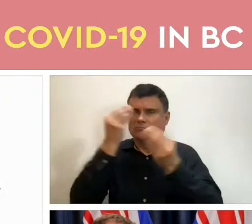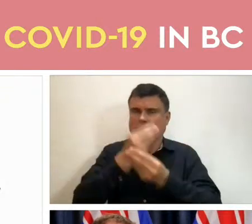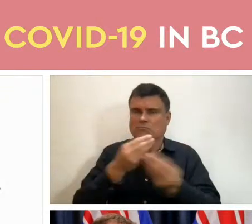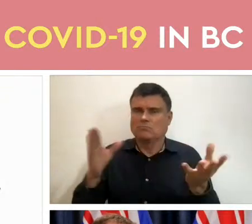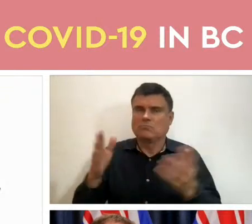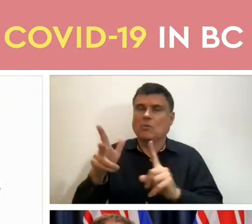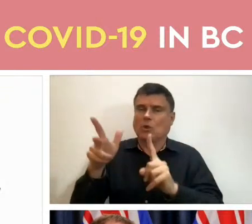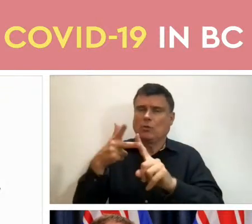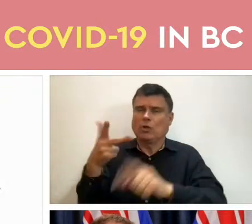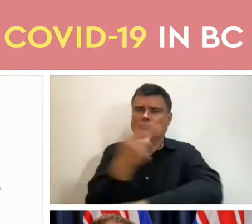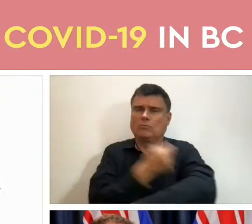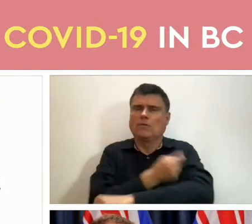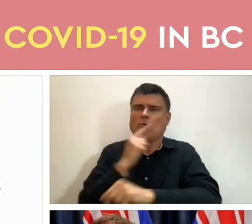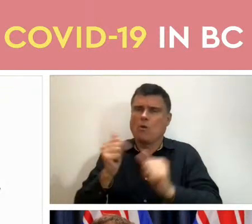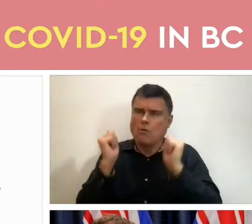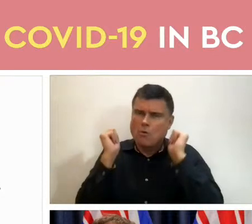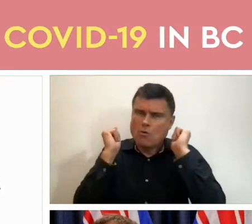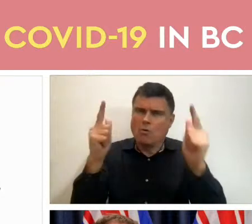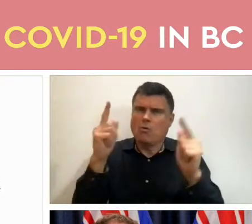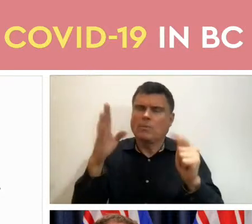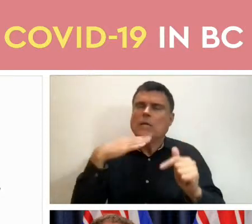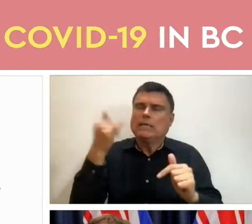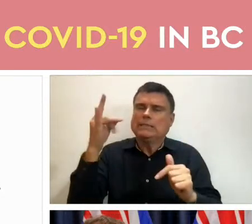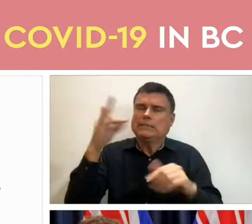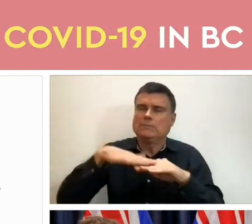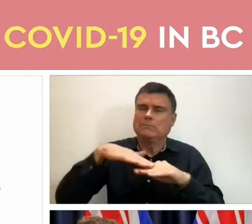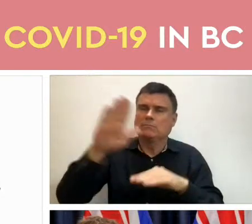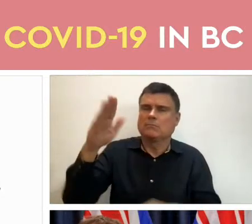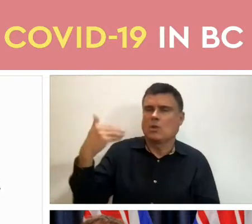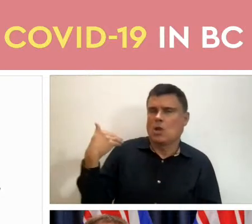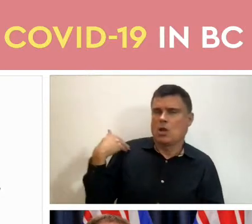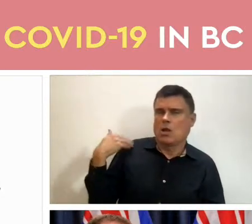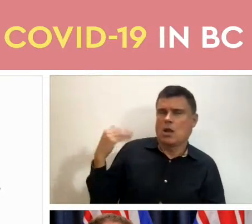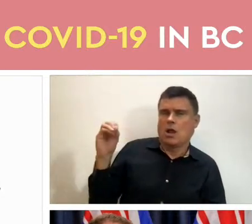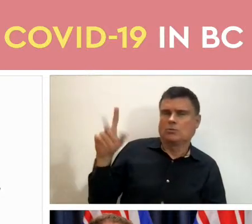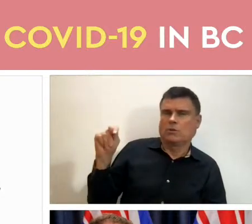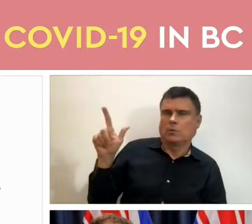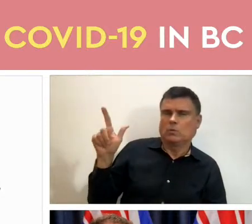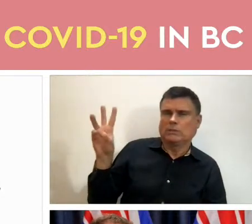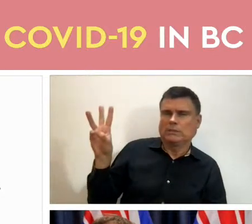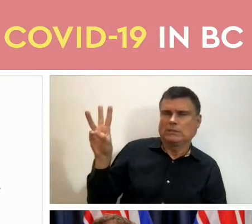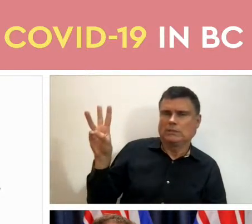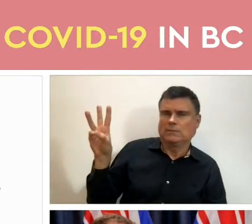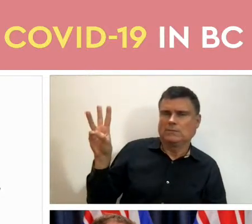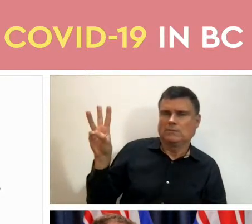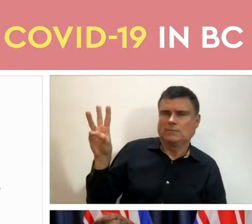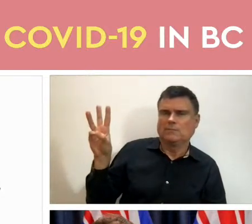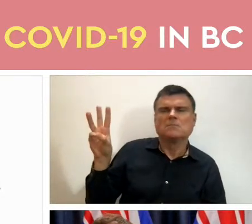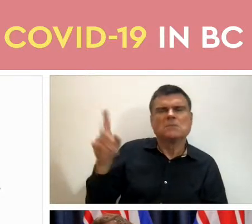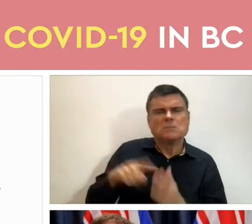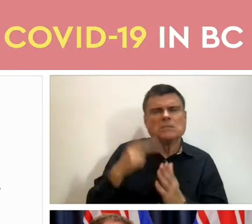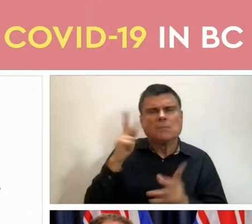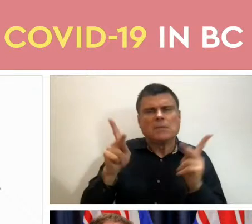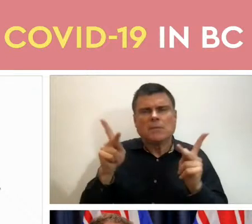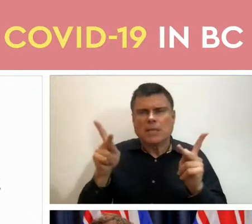18 and over on October 26th. Sometimes I see comparison between one province and another.